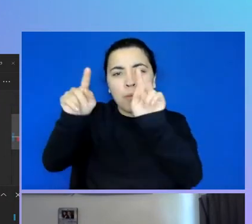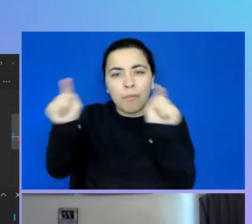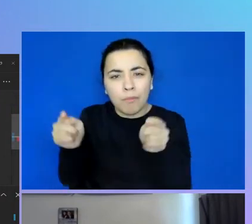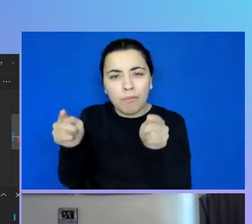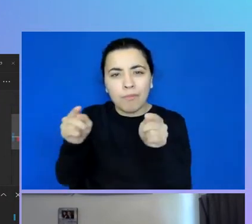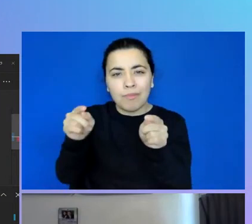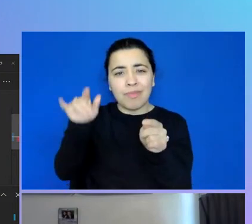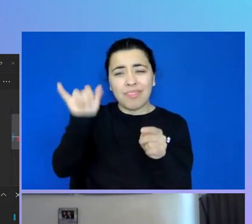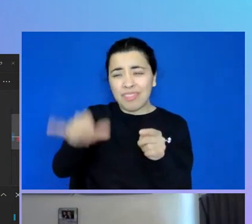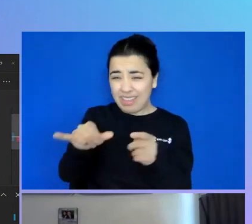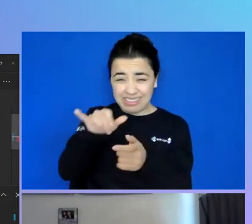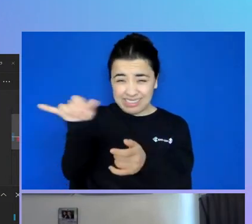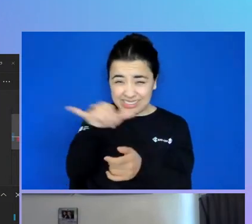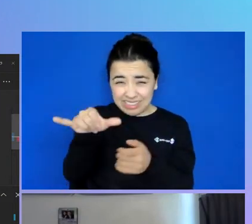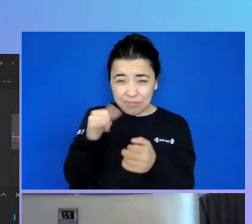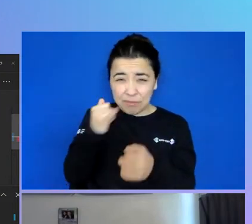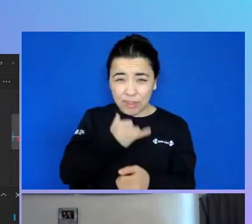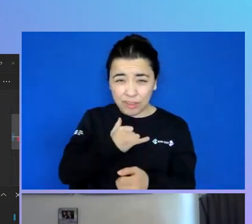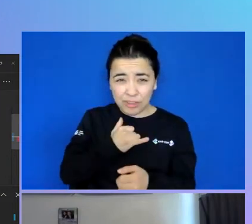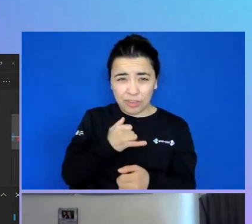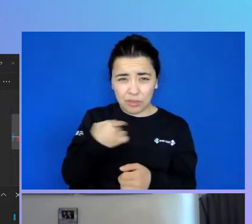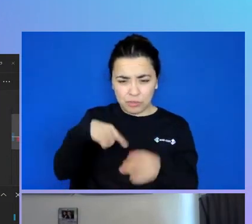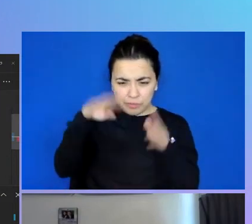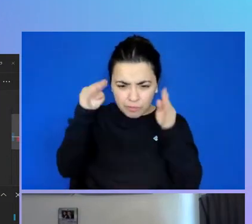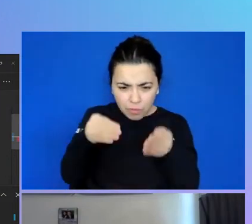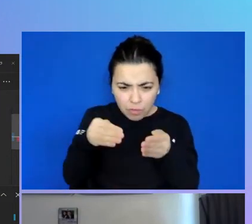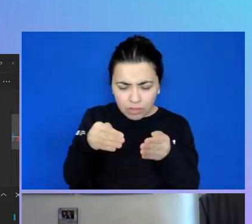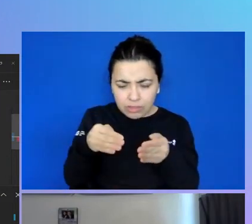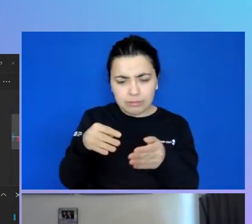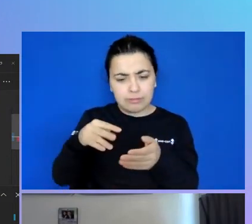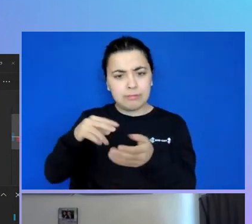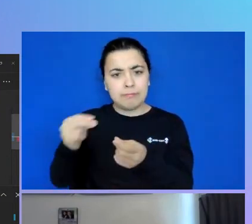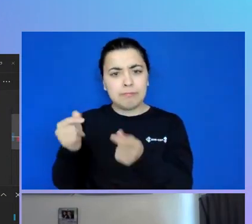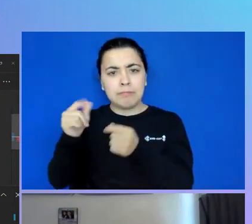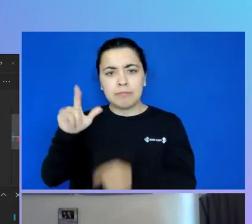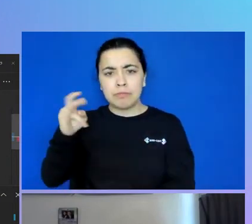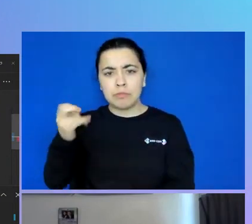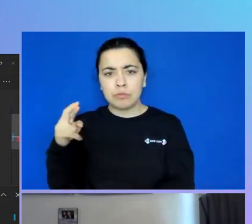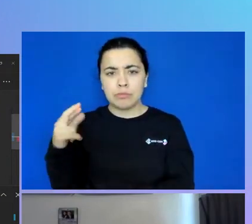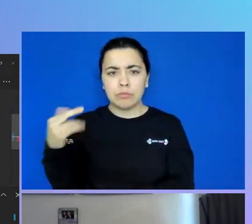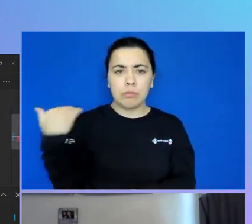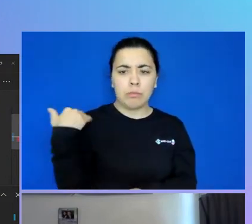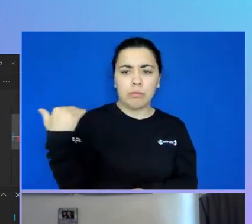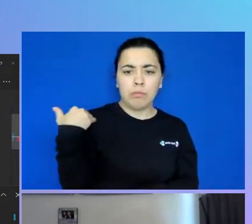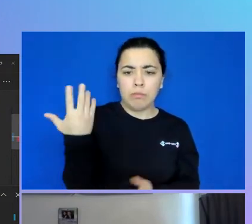flagged by a linter. It does have the same help built in. So